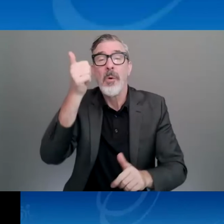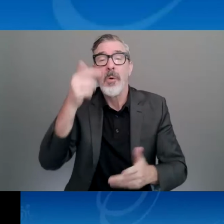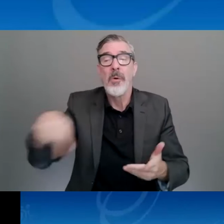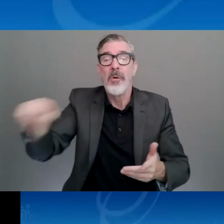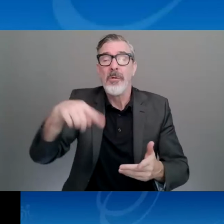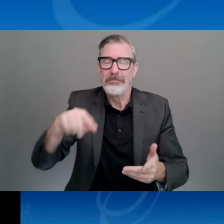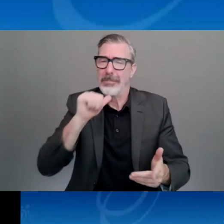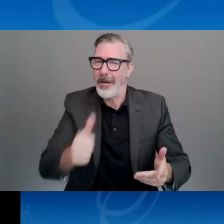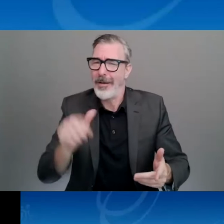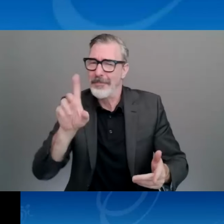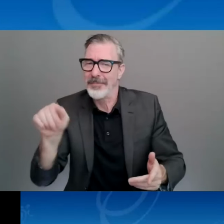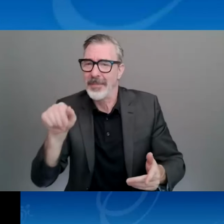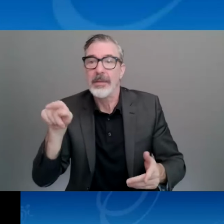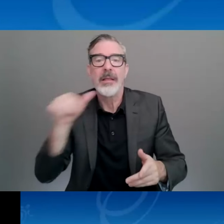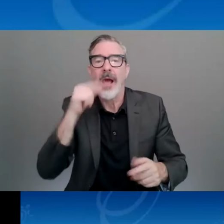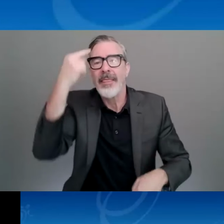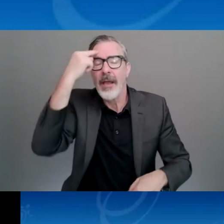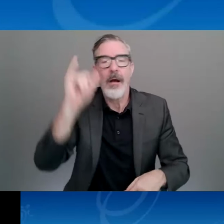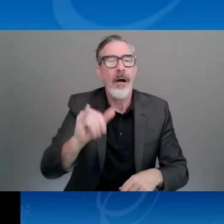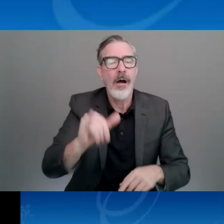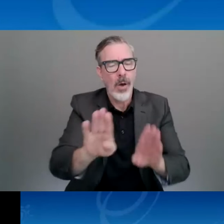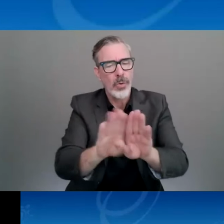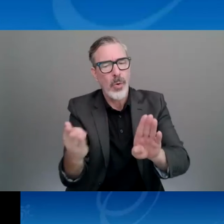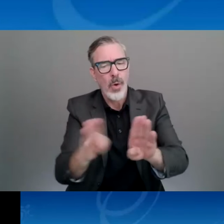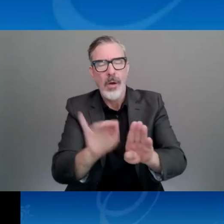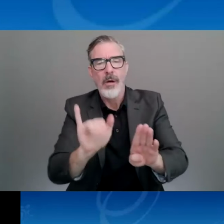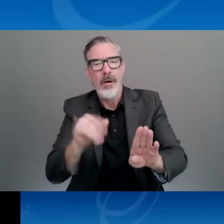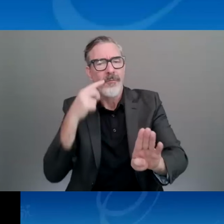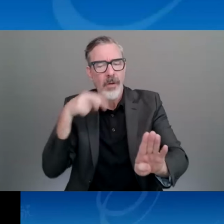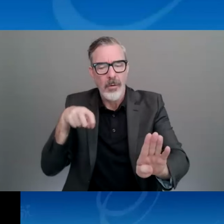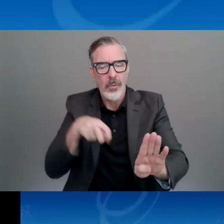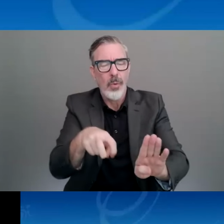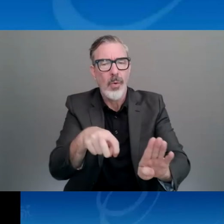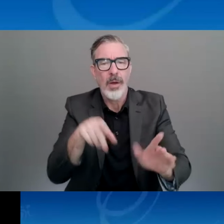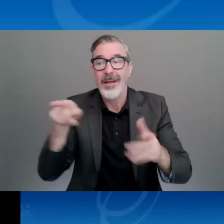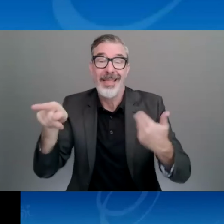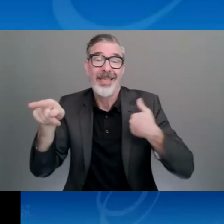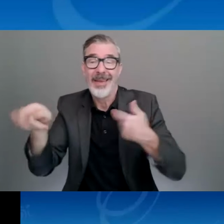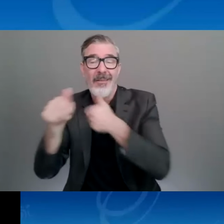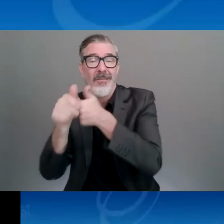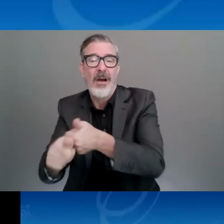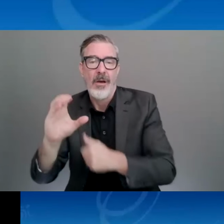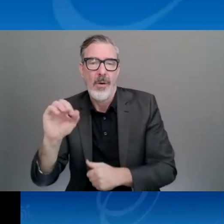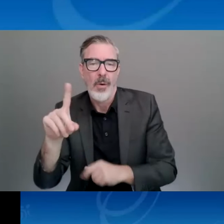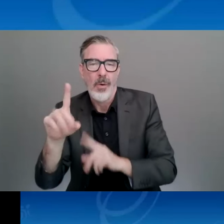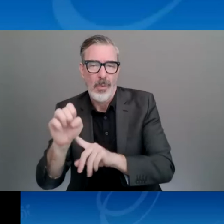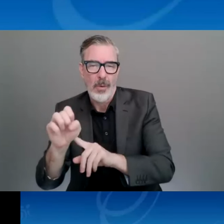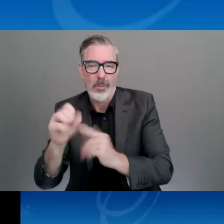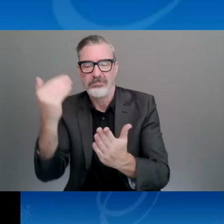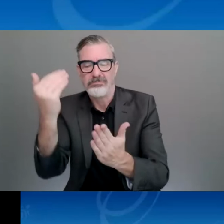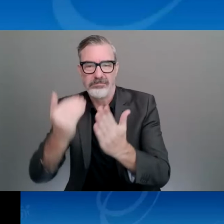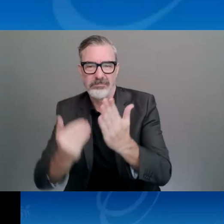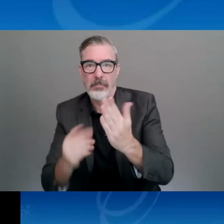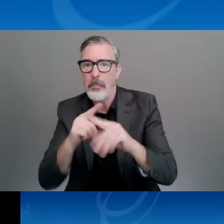So they just didn't think about it. They would have likely design to the minimum code at the time, which was likely also created by non-disabled people,